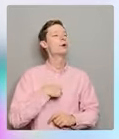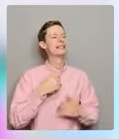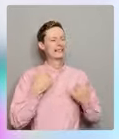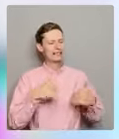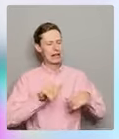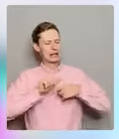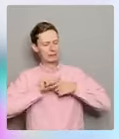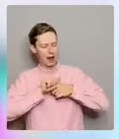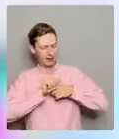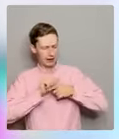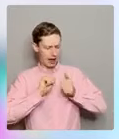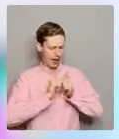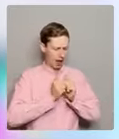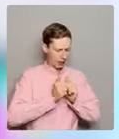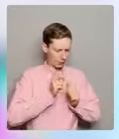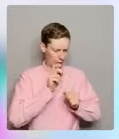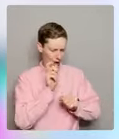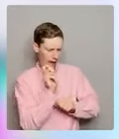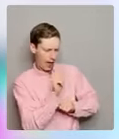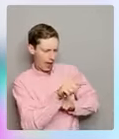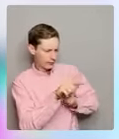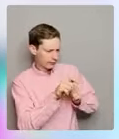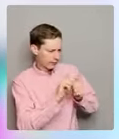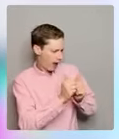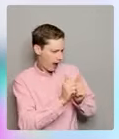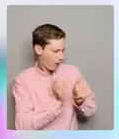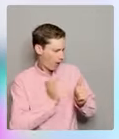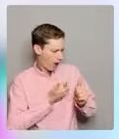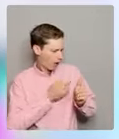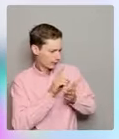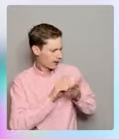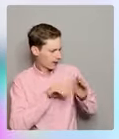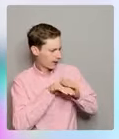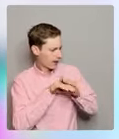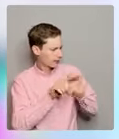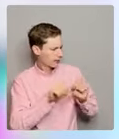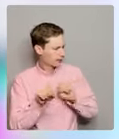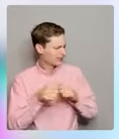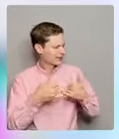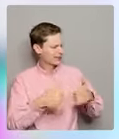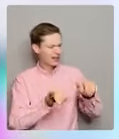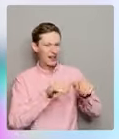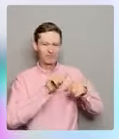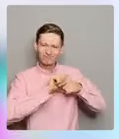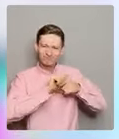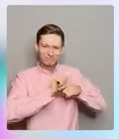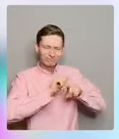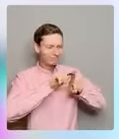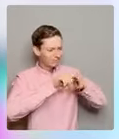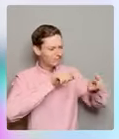at putting ourselves in their place and asking the hard questions about how our designs are accessible.